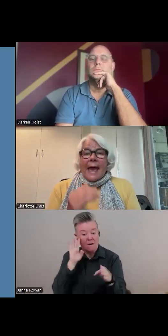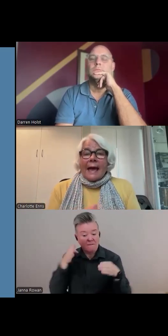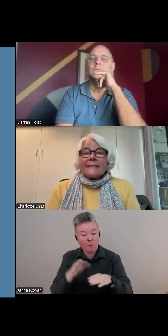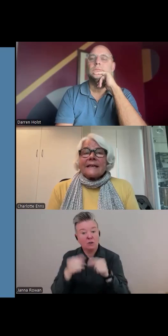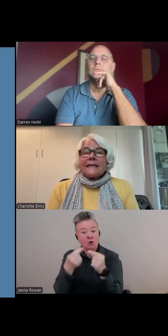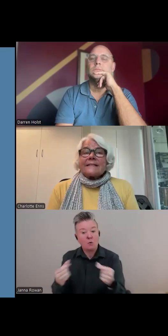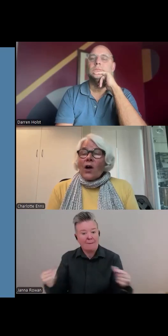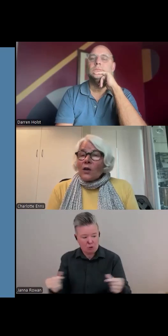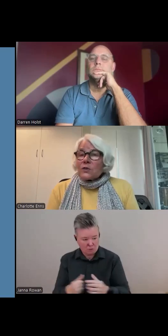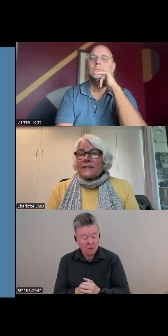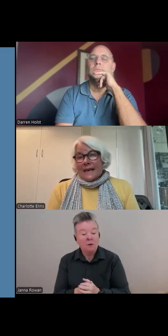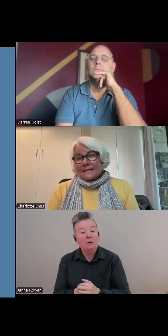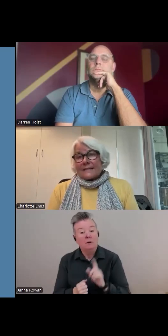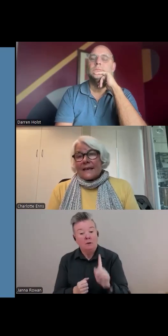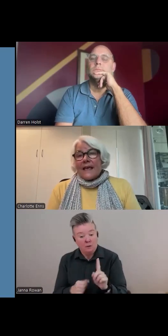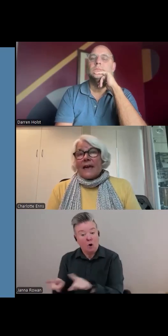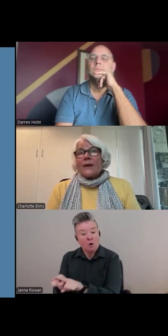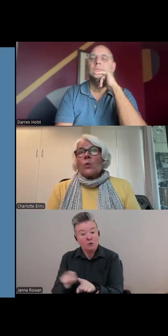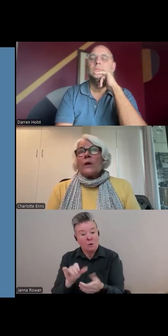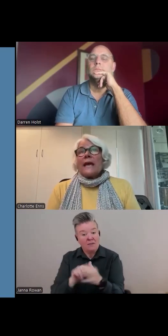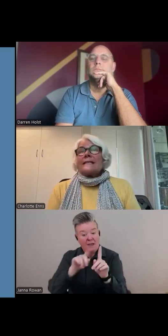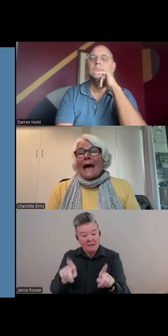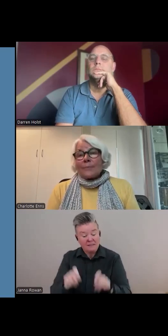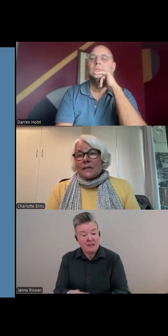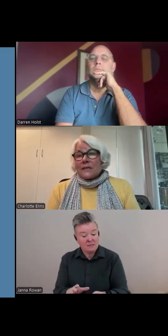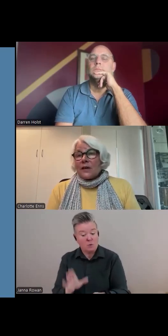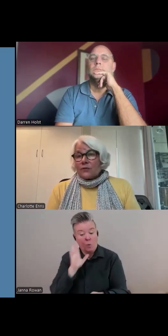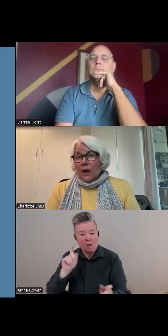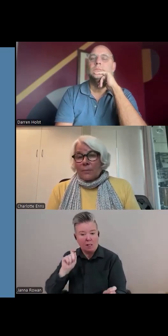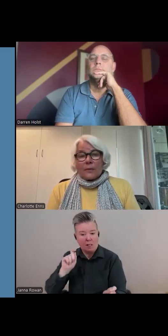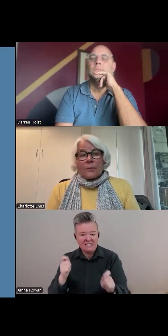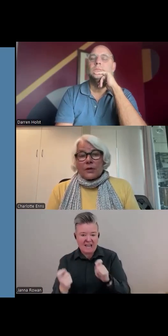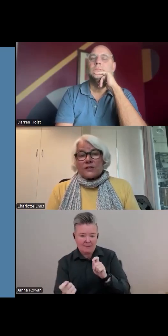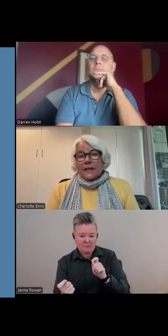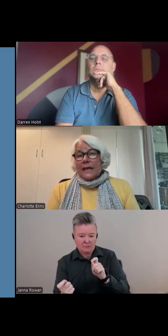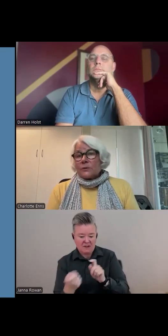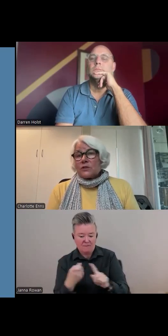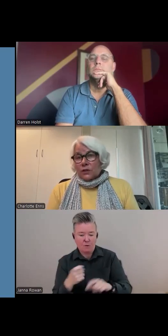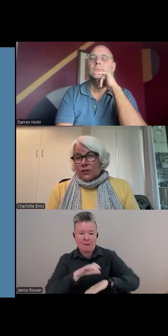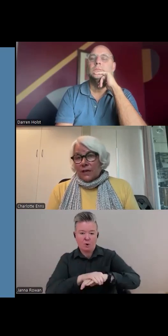And it's also a test that we adapted from the British Sign Language version